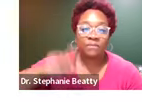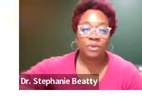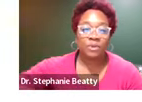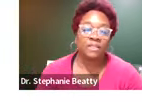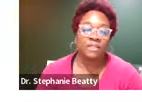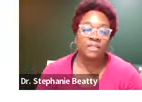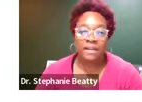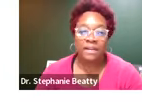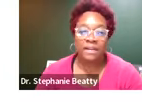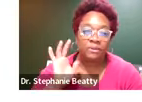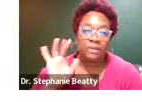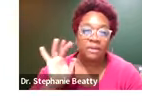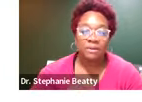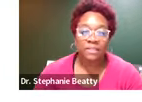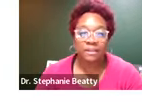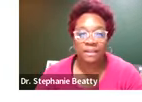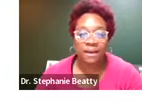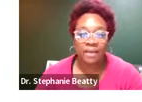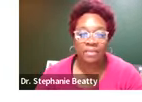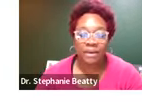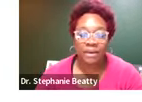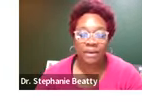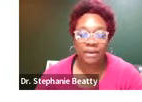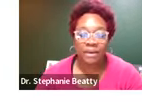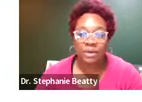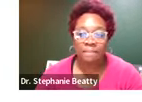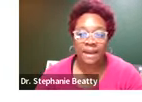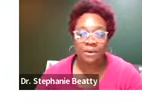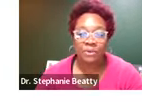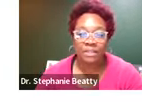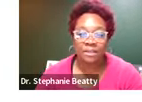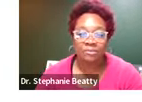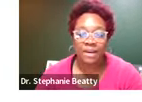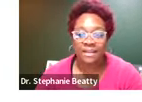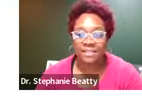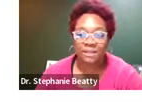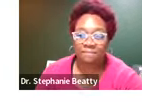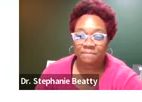whatever you think the answer will be, click that, and then we will come back with the right answer.